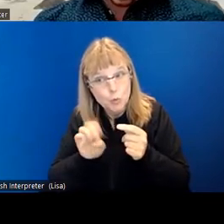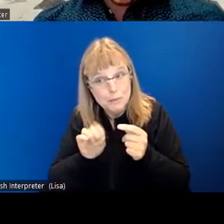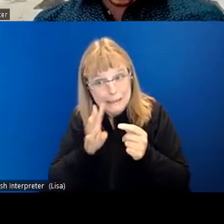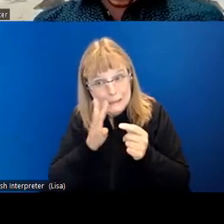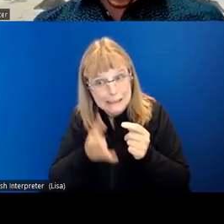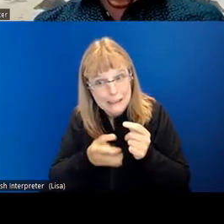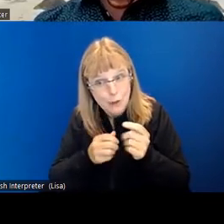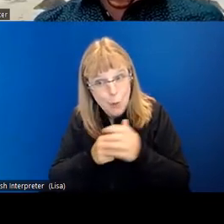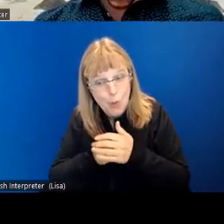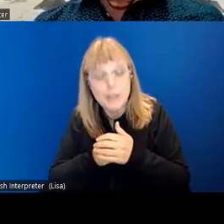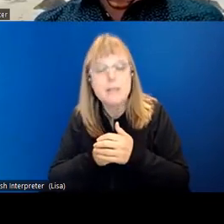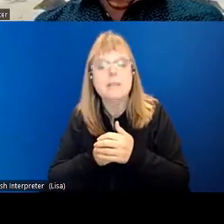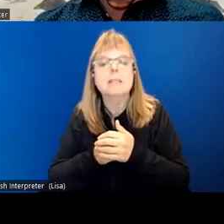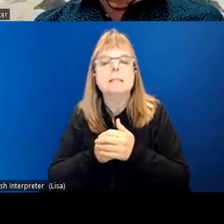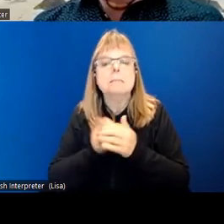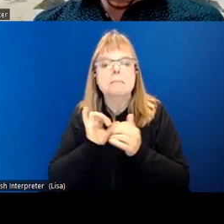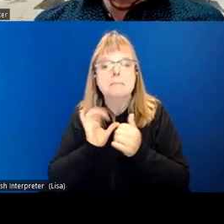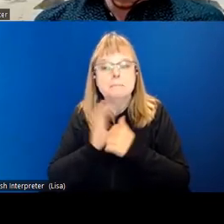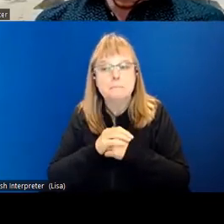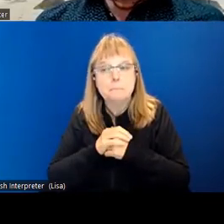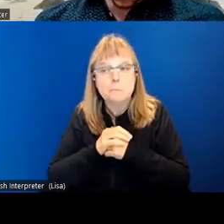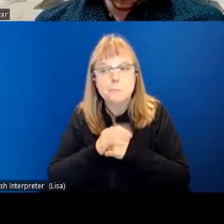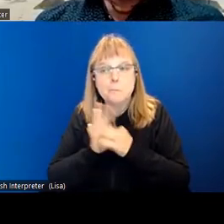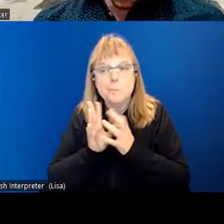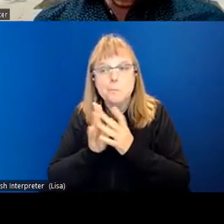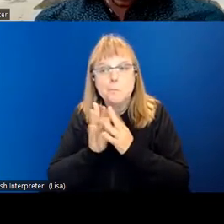And I'm like, well...